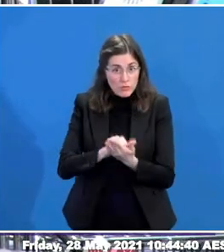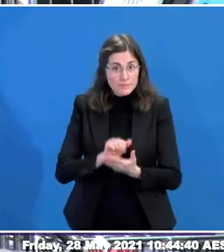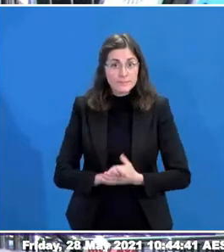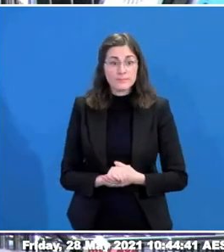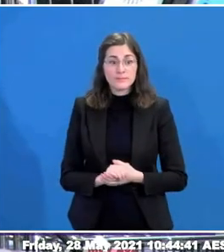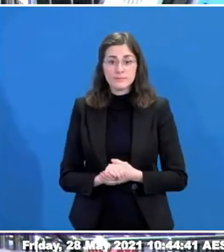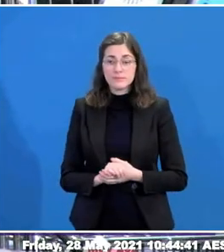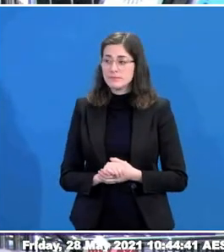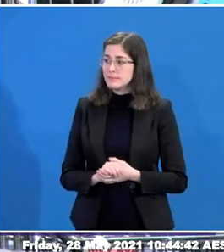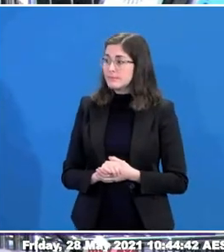Yes.